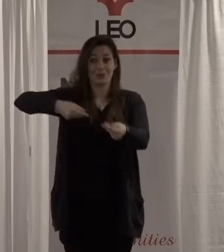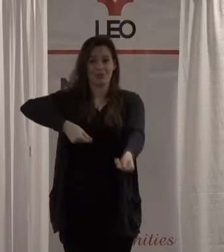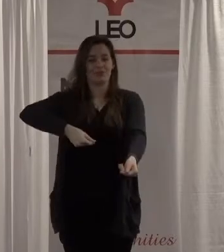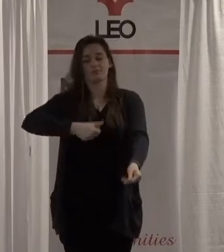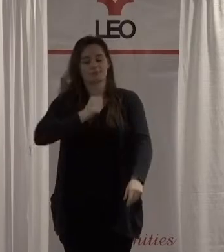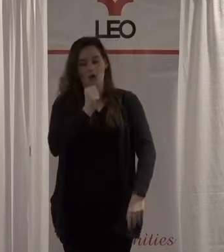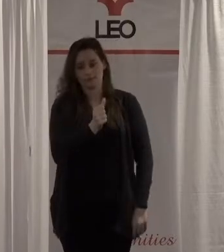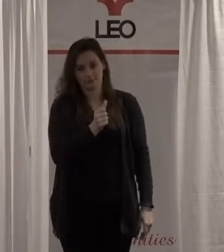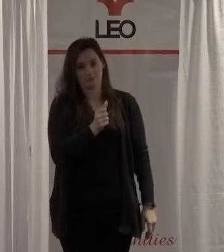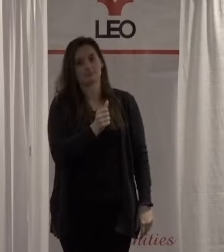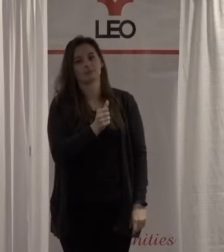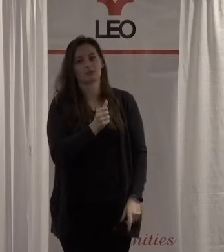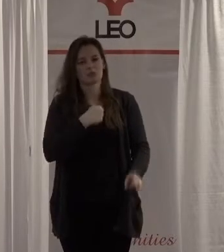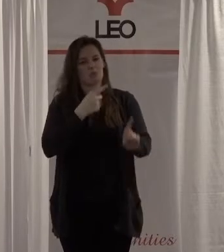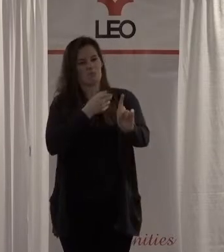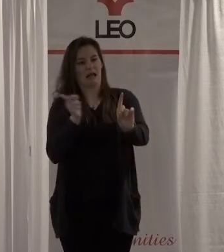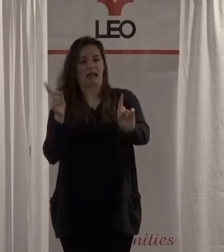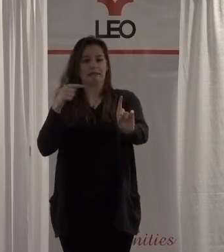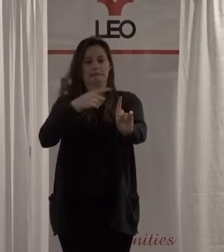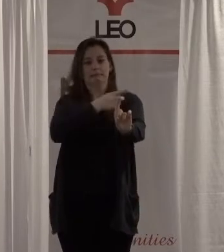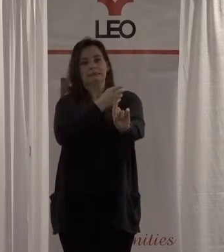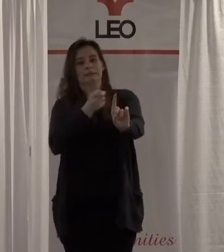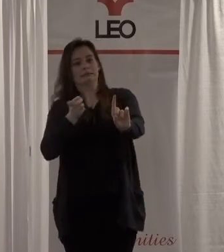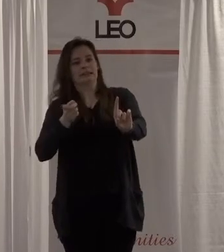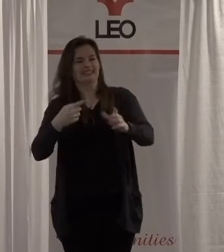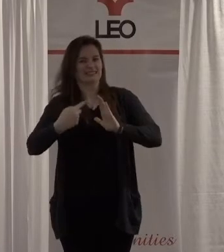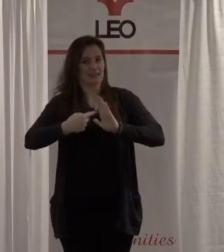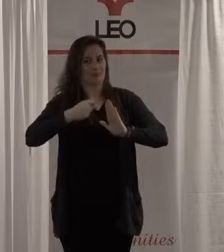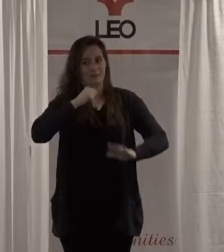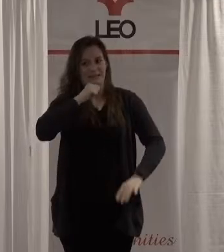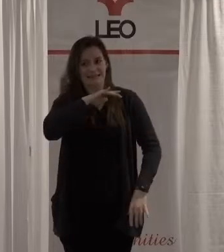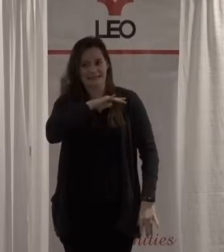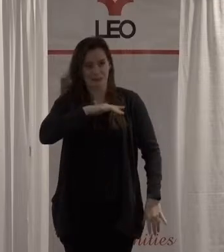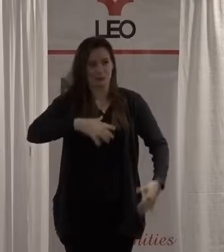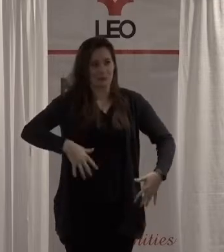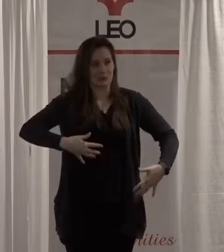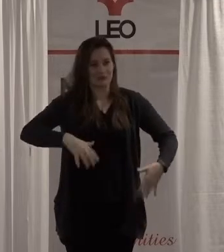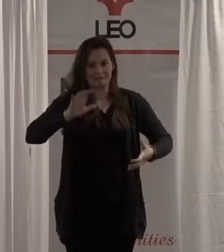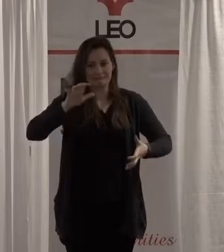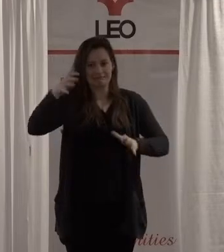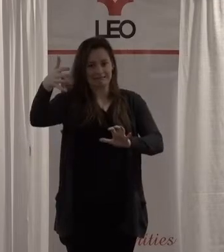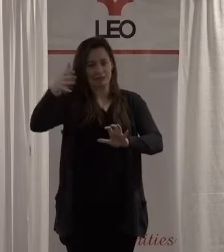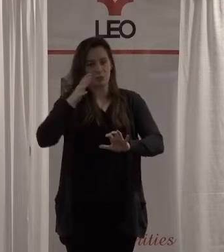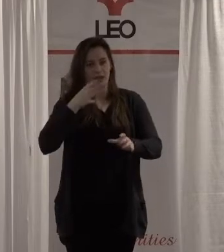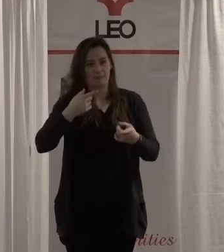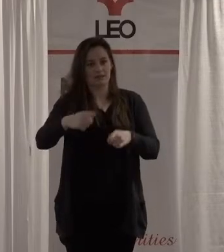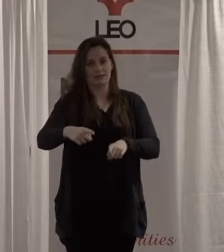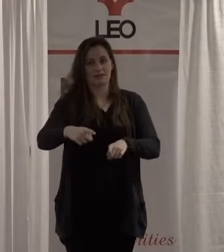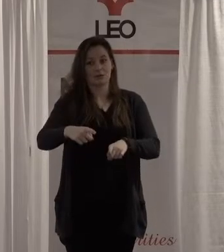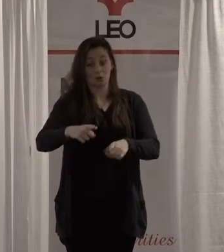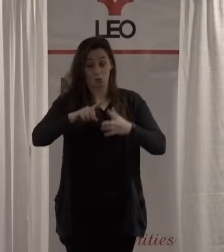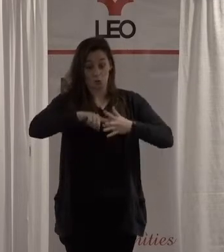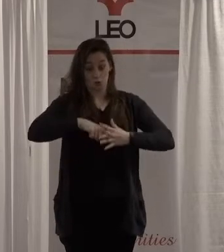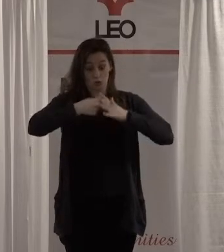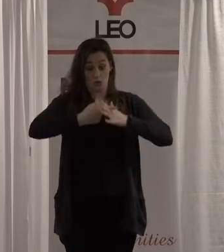AND WHERE WE START IN LIFE IS NO INDICATION AS TO WHERE WE WILL BE IN THE FUTURE.